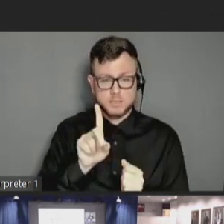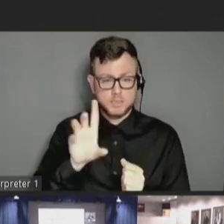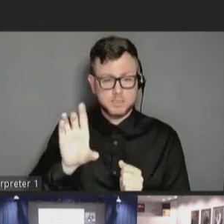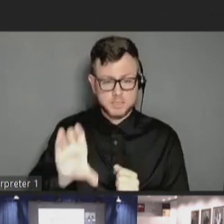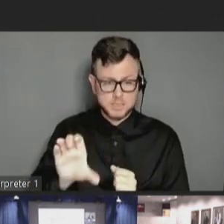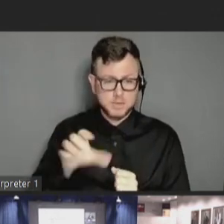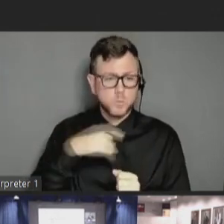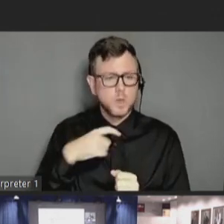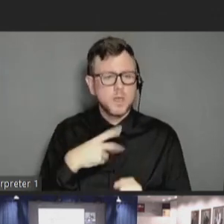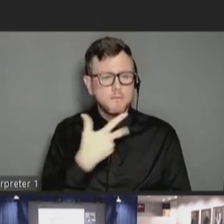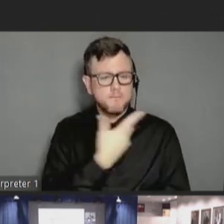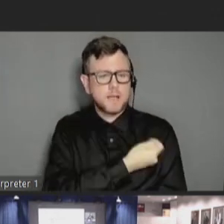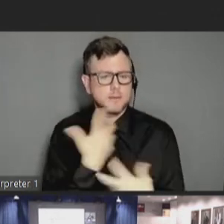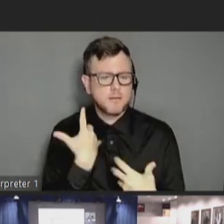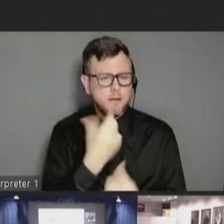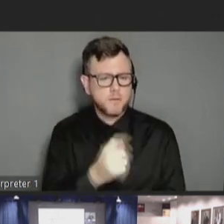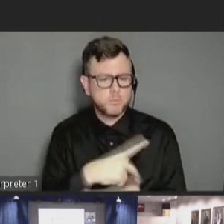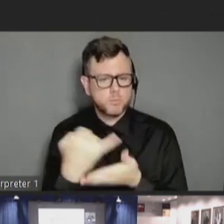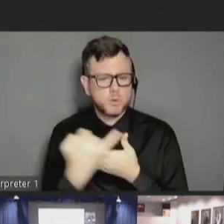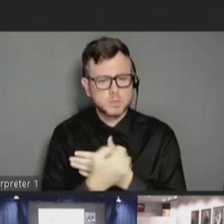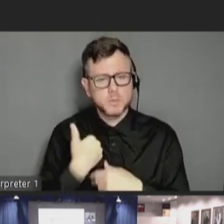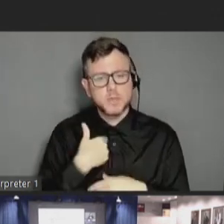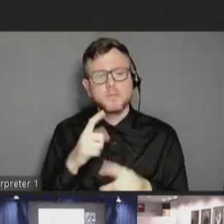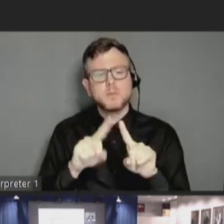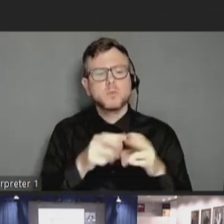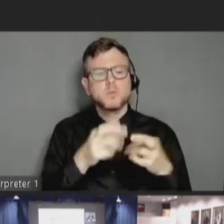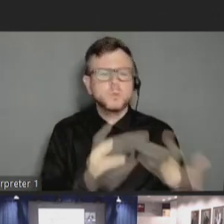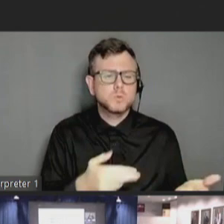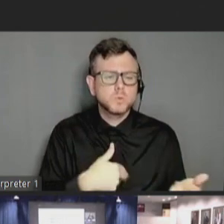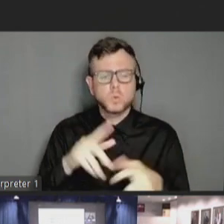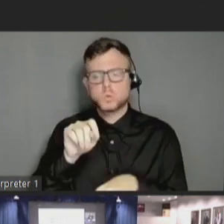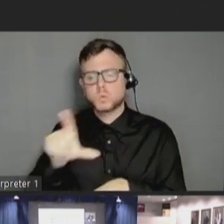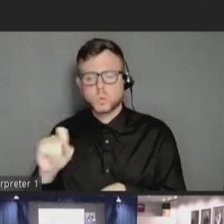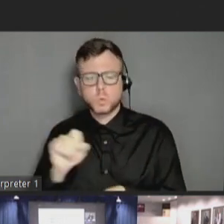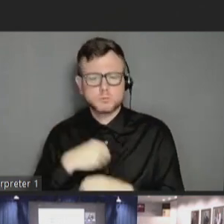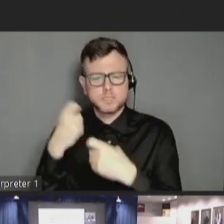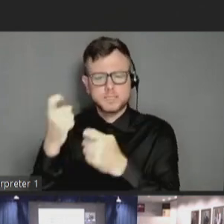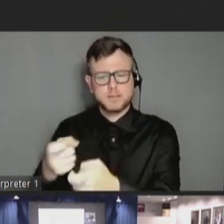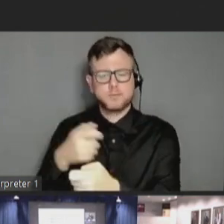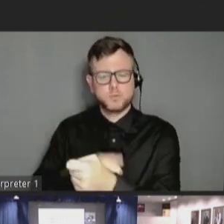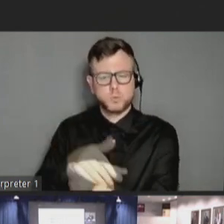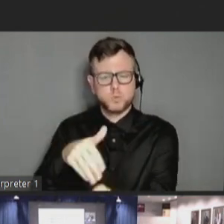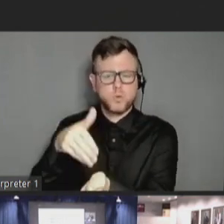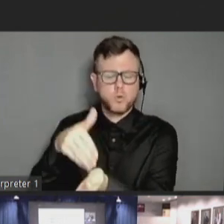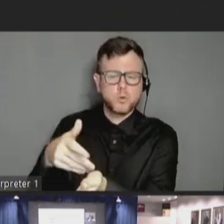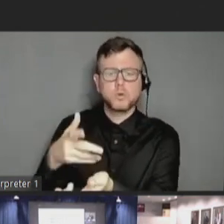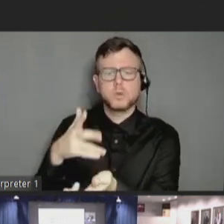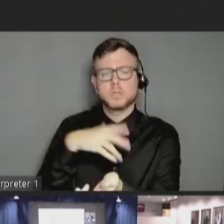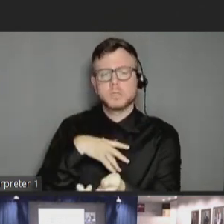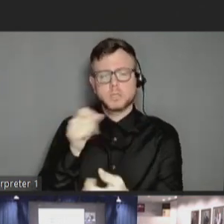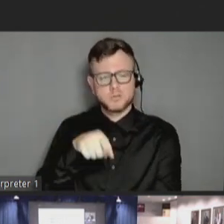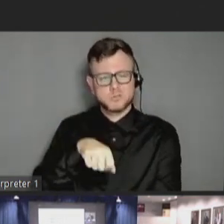resources and tools. And education to providers on how to address some of the hesitancies and some